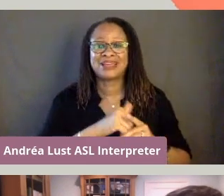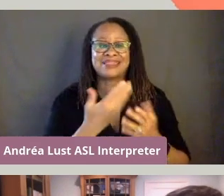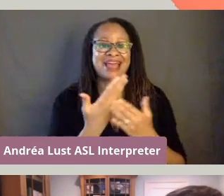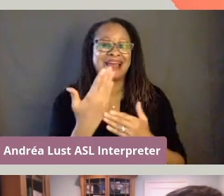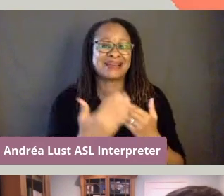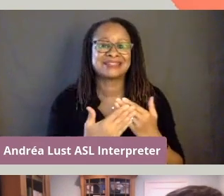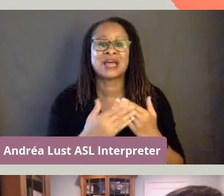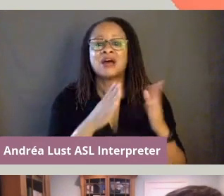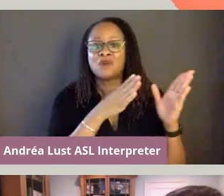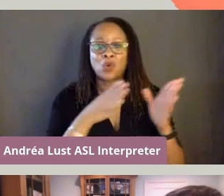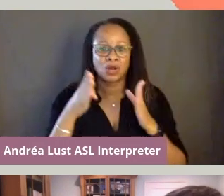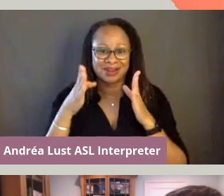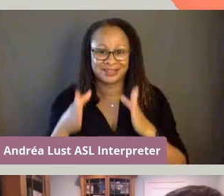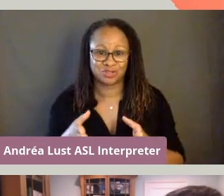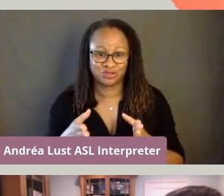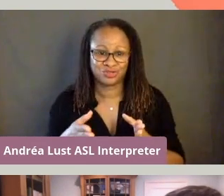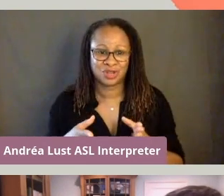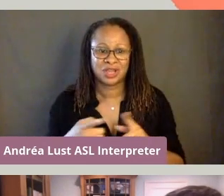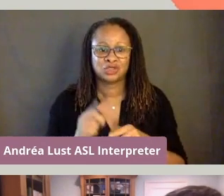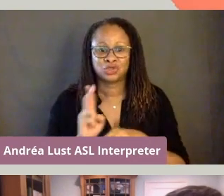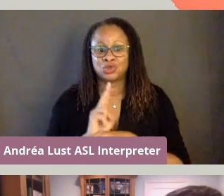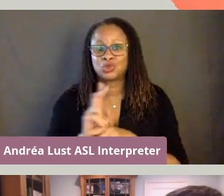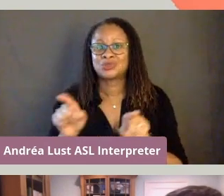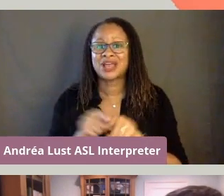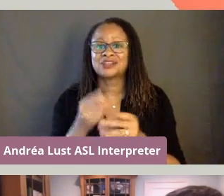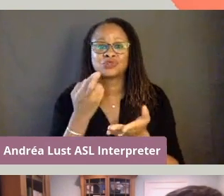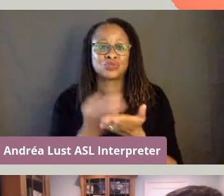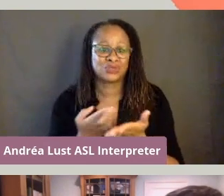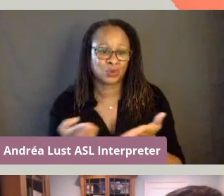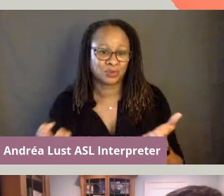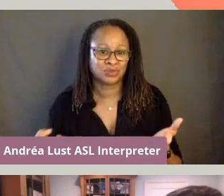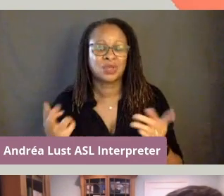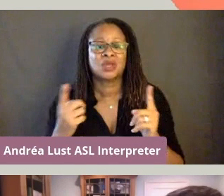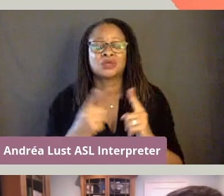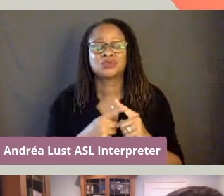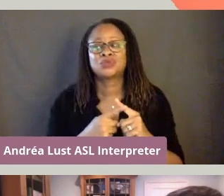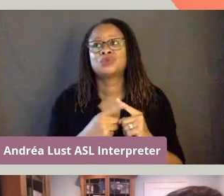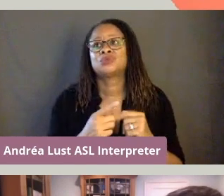to be in the hands of organizers to use as a resource